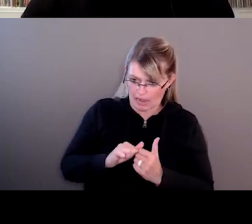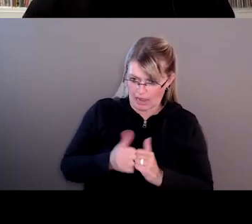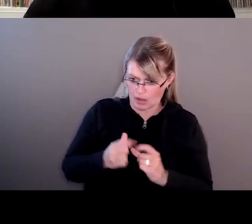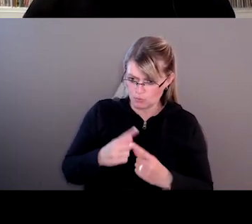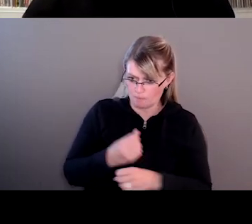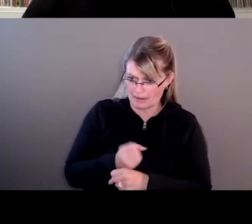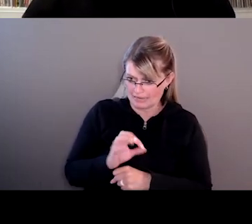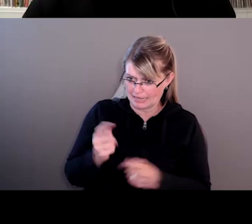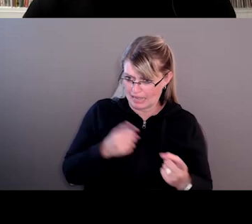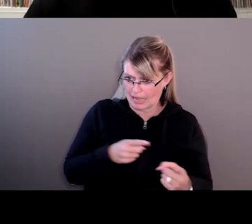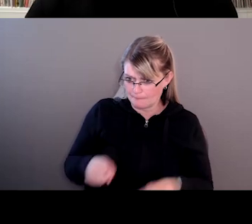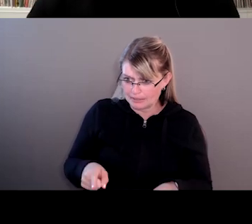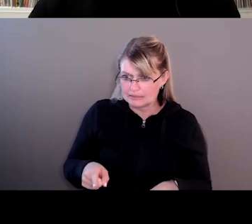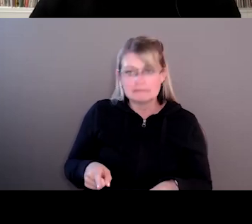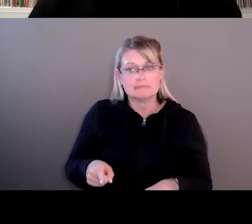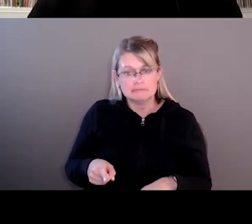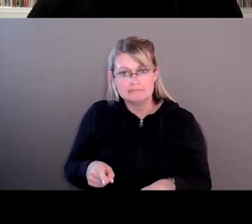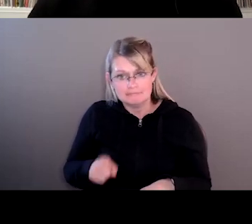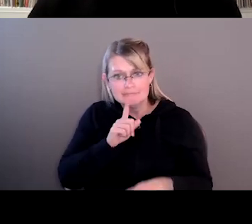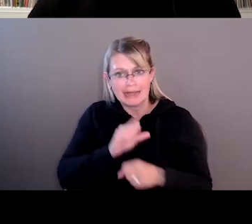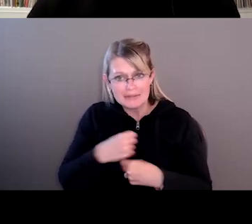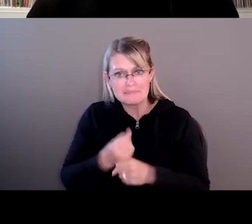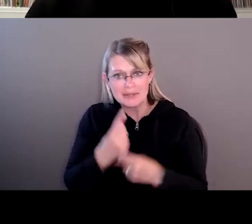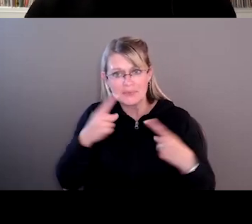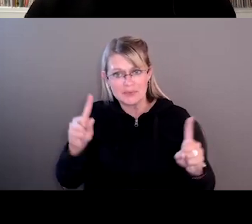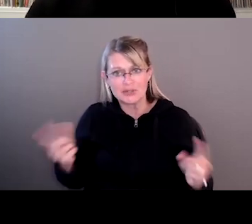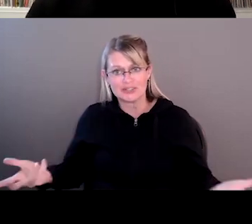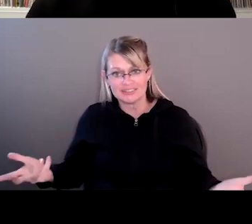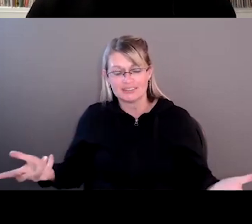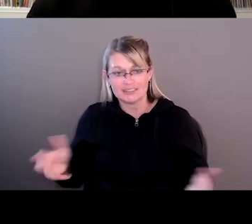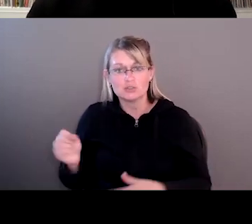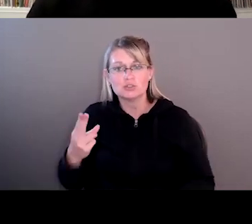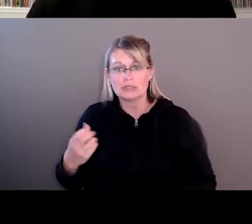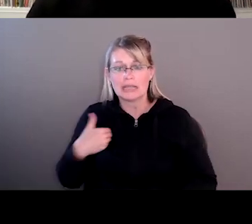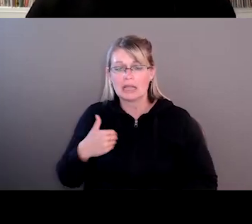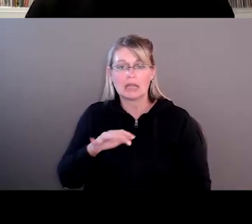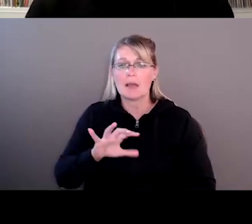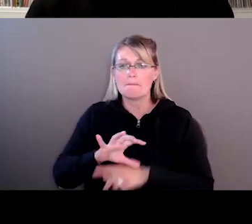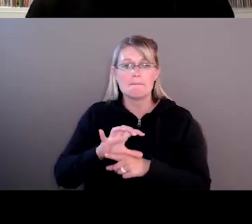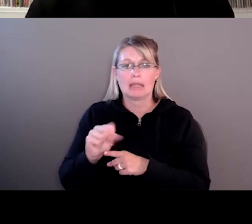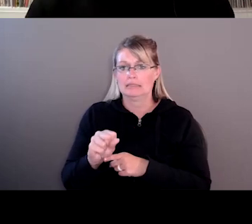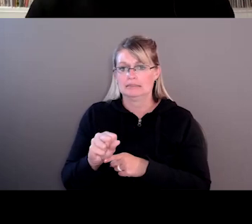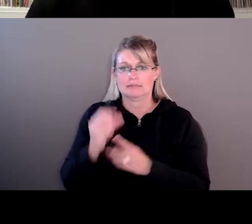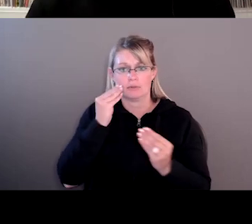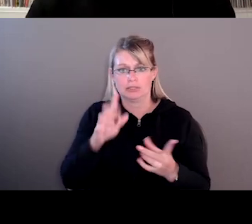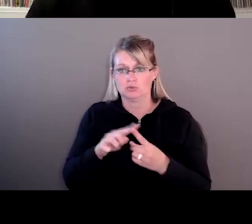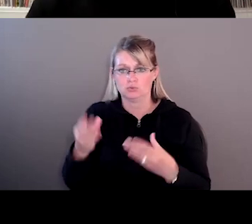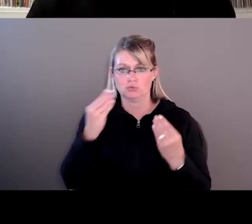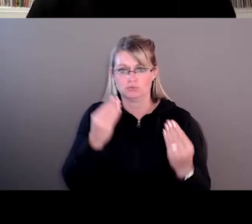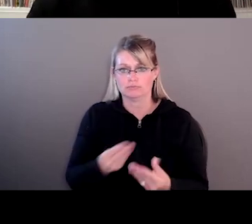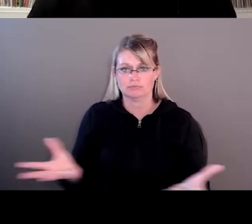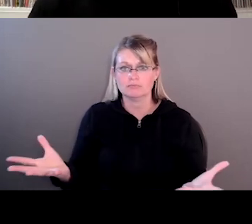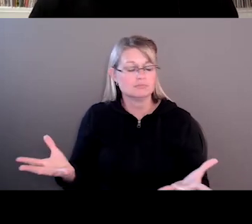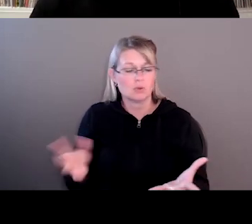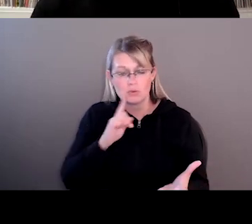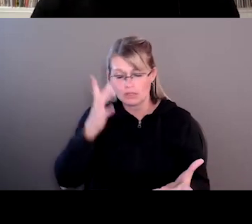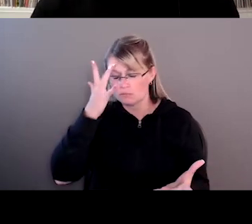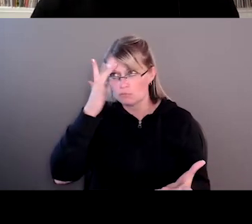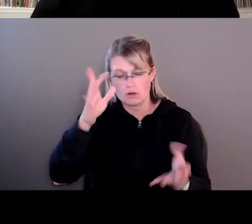happen actually can make it work. She had amazing insights to share. This really brilliant person